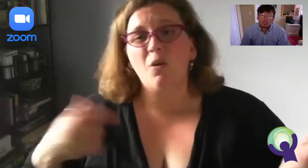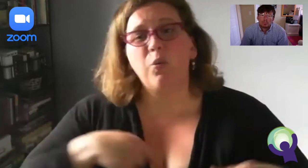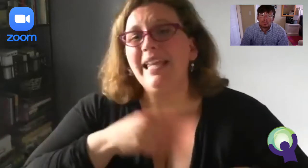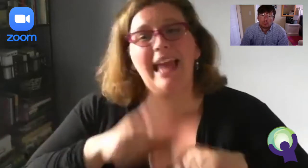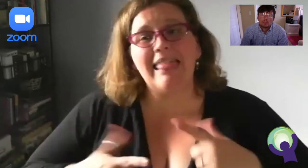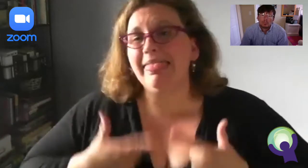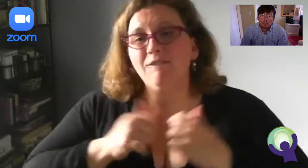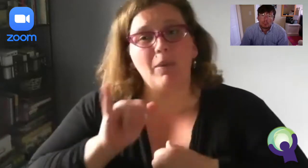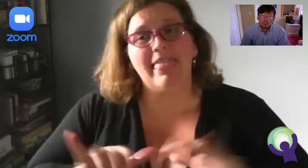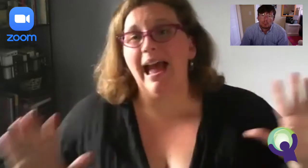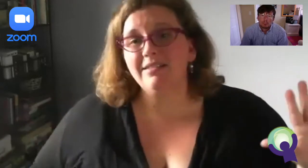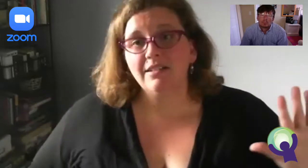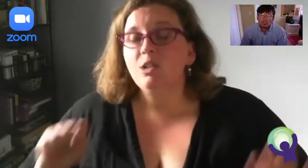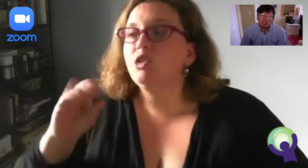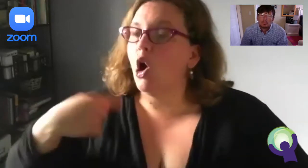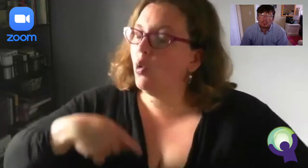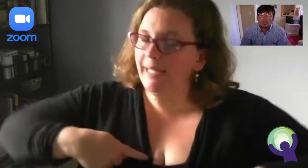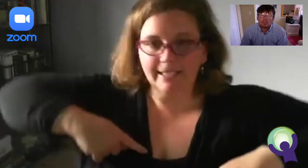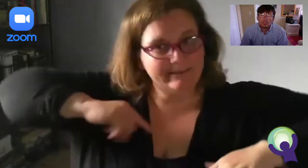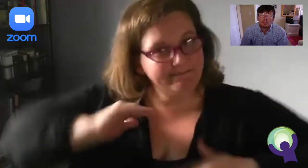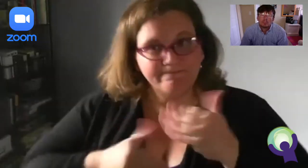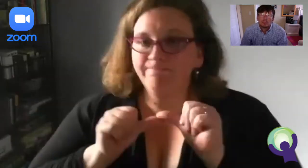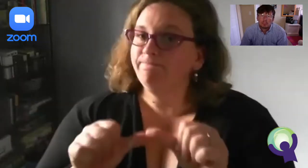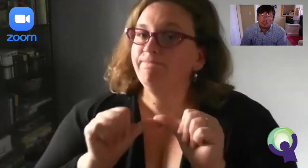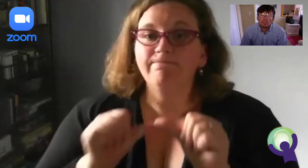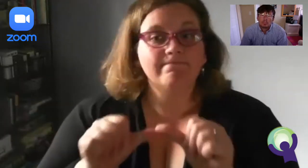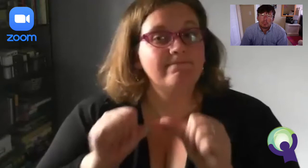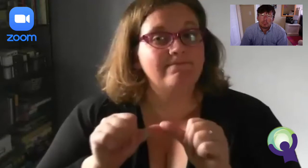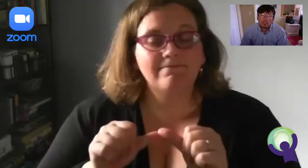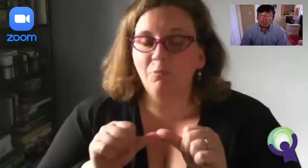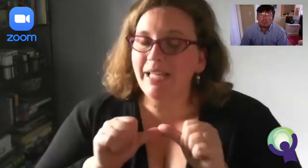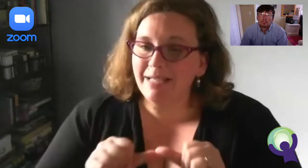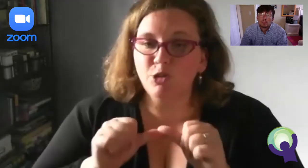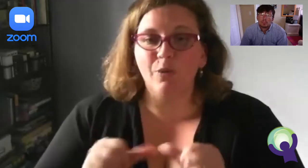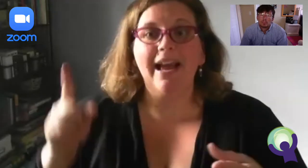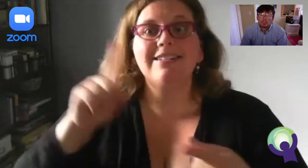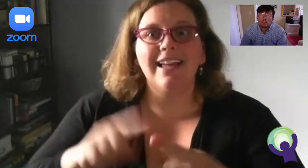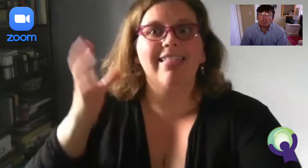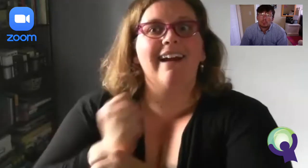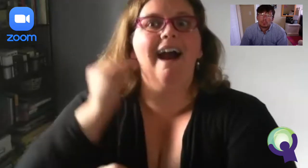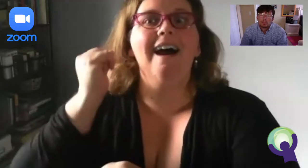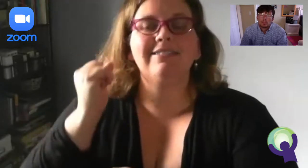access to information that's going out and that's not acceptable to us. So that's why we just keep going